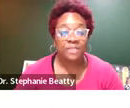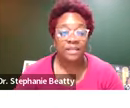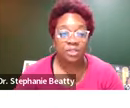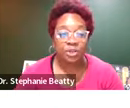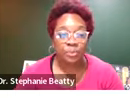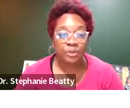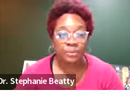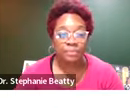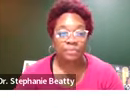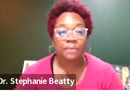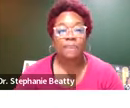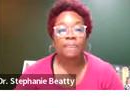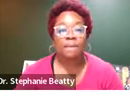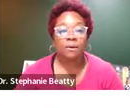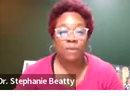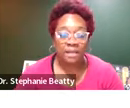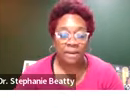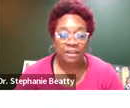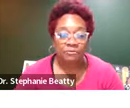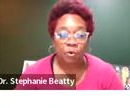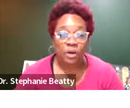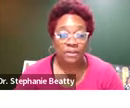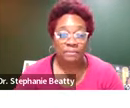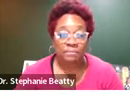Using an interpreter, writing back and forth,